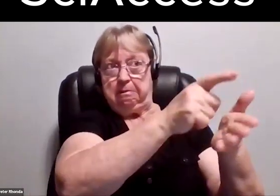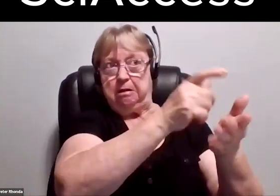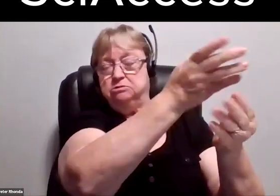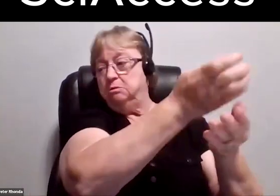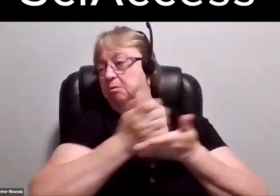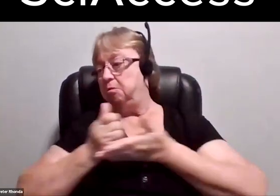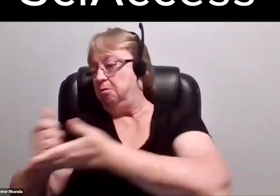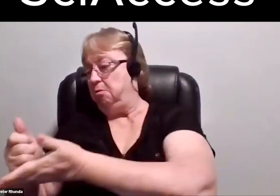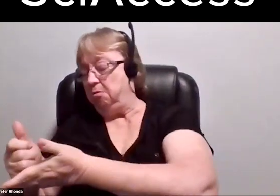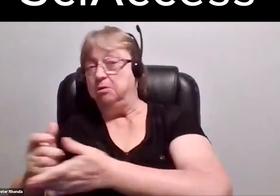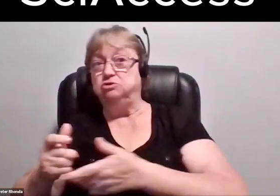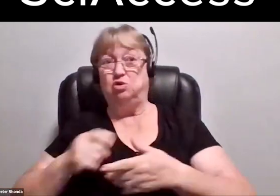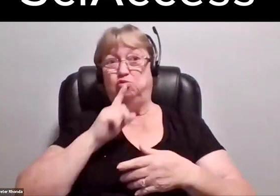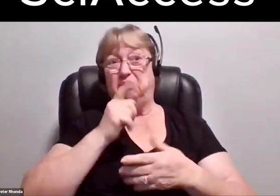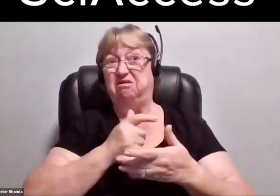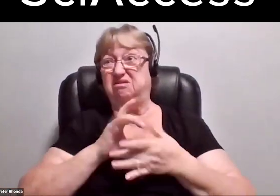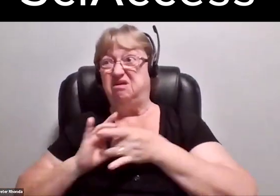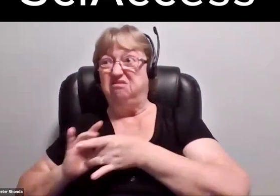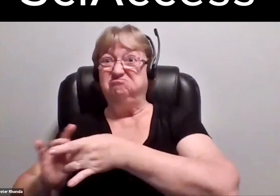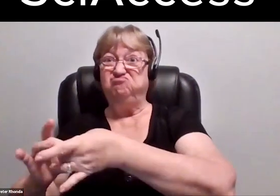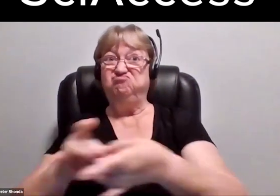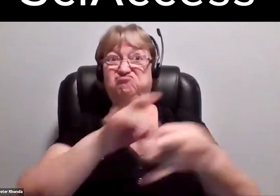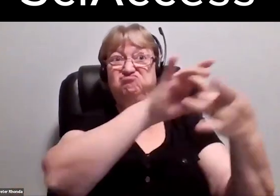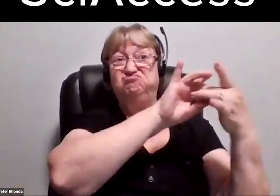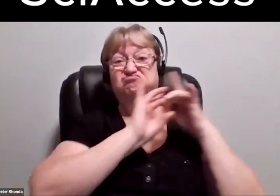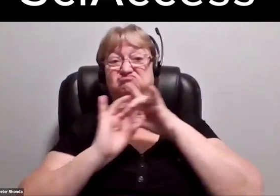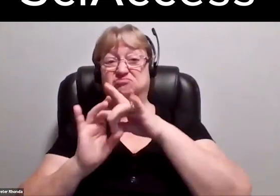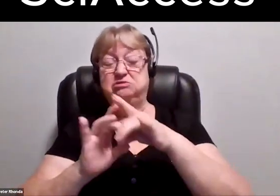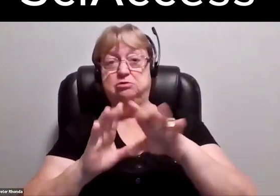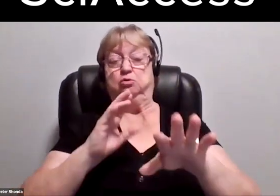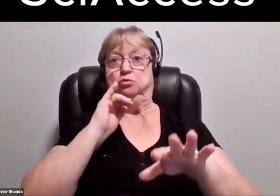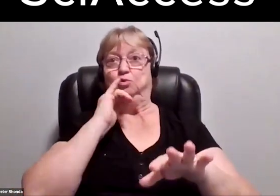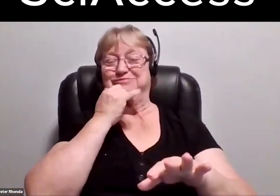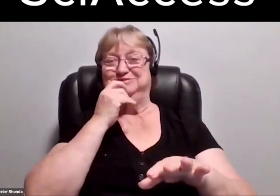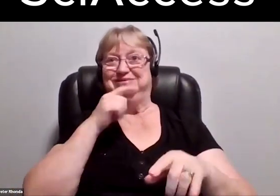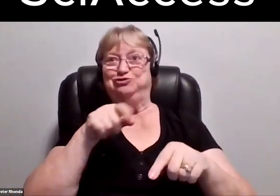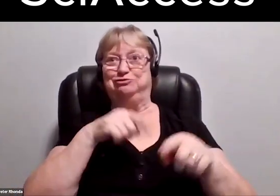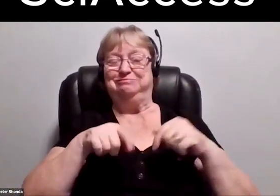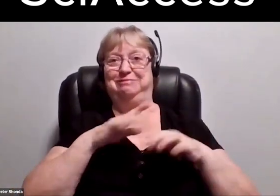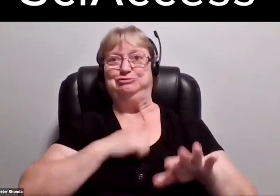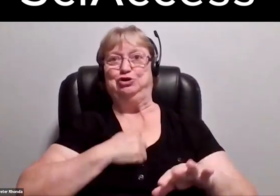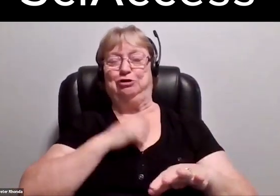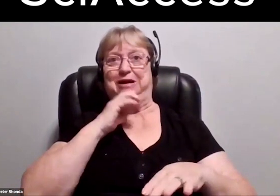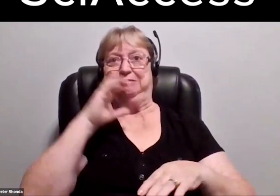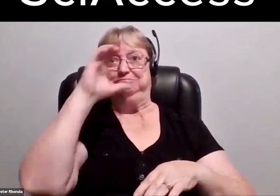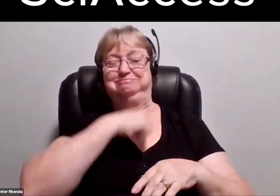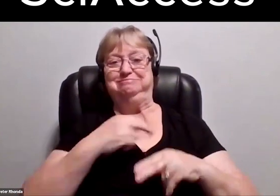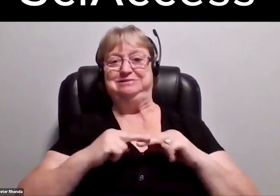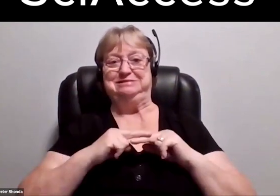where everyone works together to-- Whoops, I should have gone back. I apologize, I skipped slides. There we go.